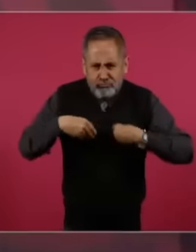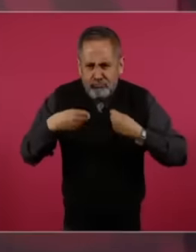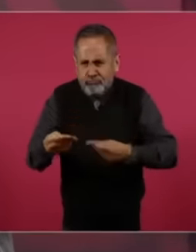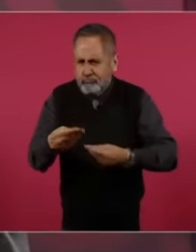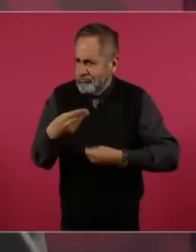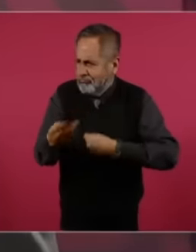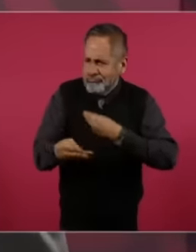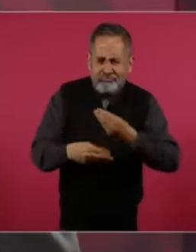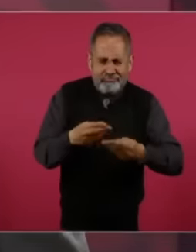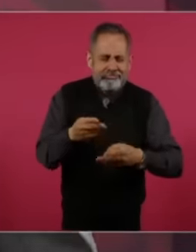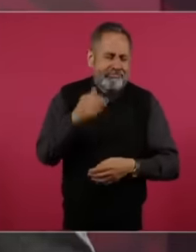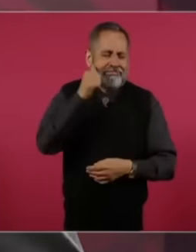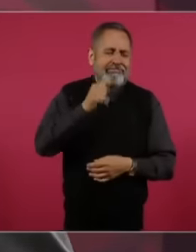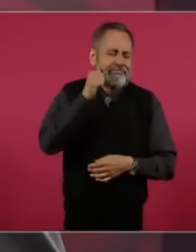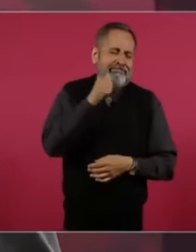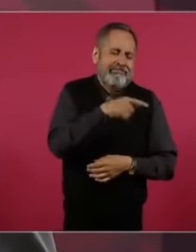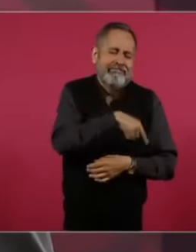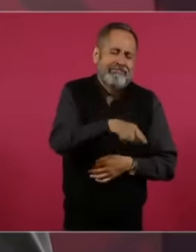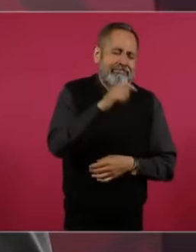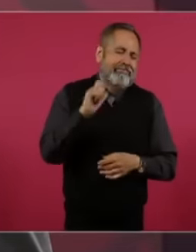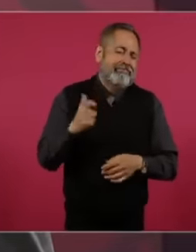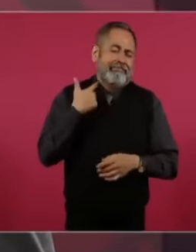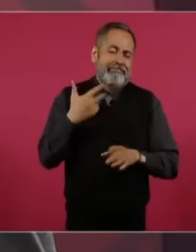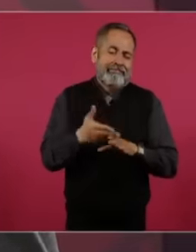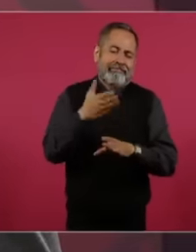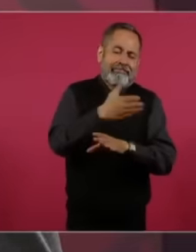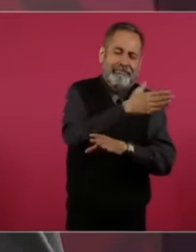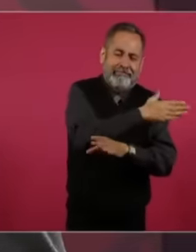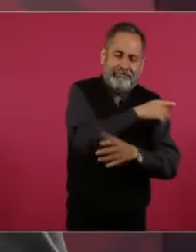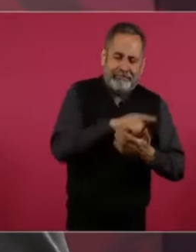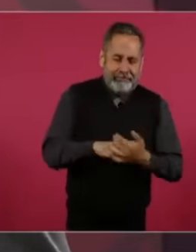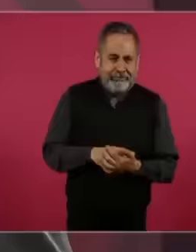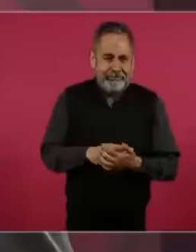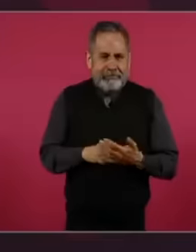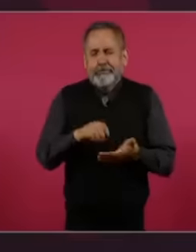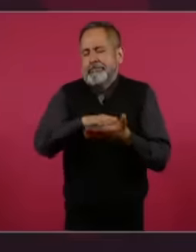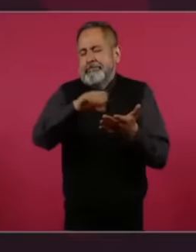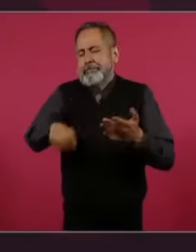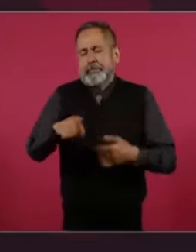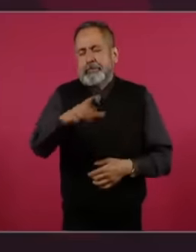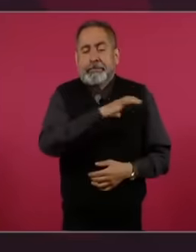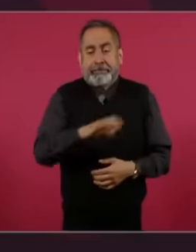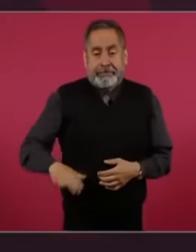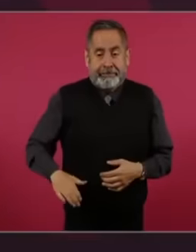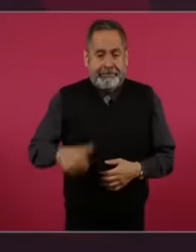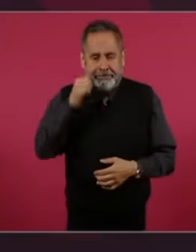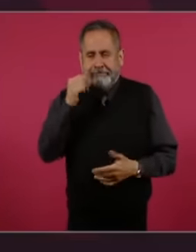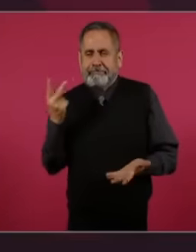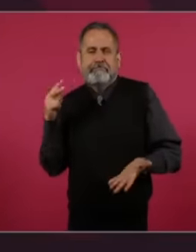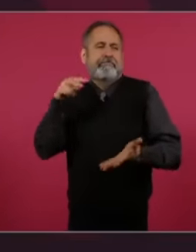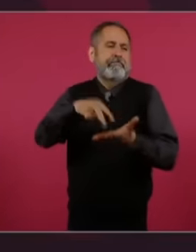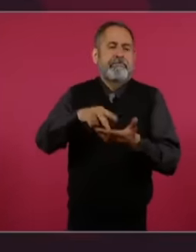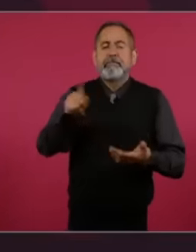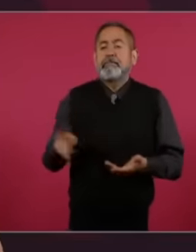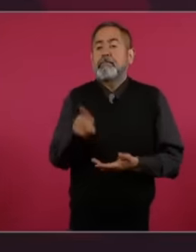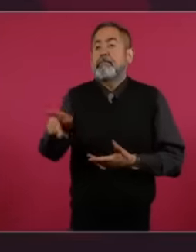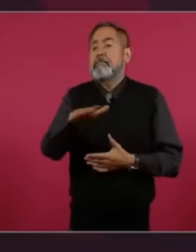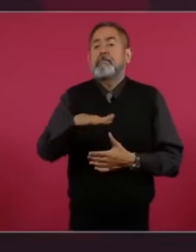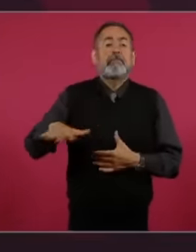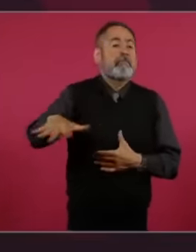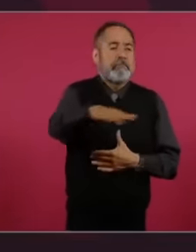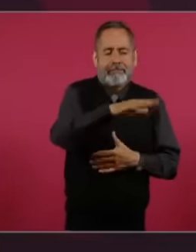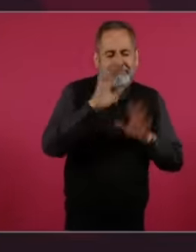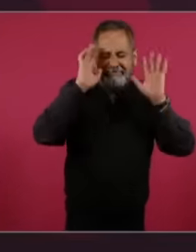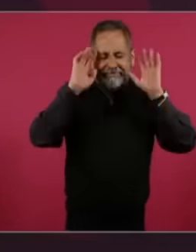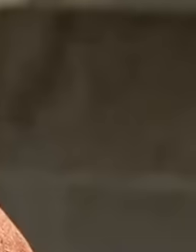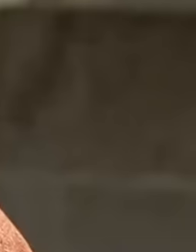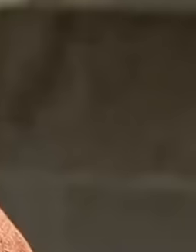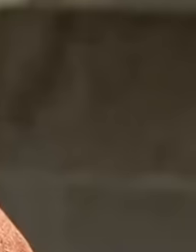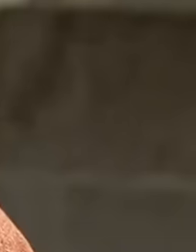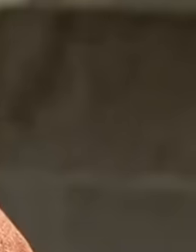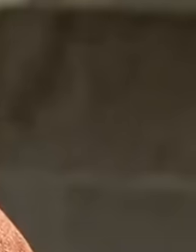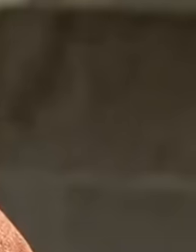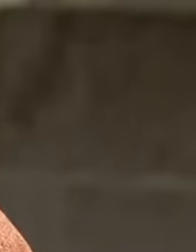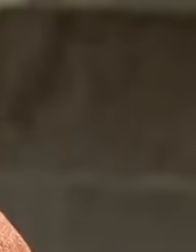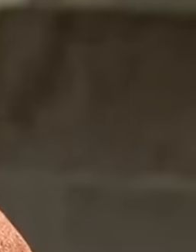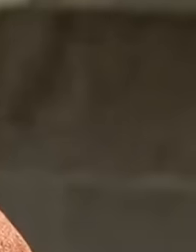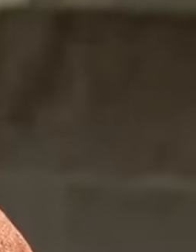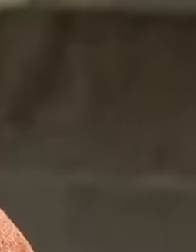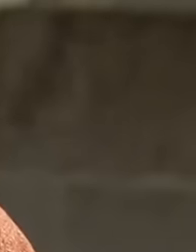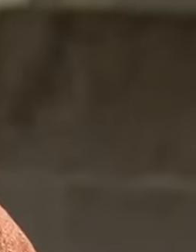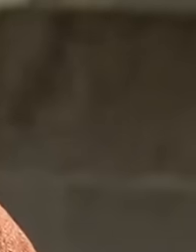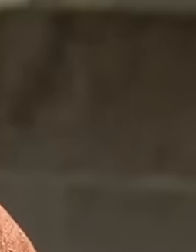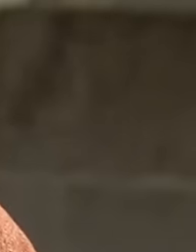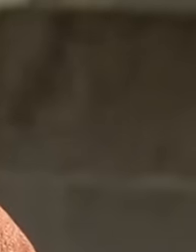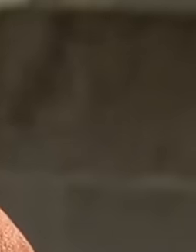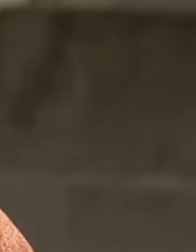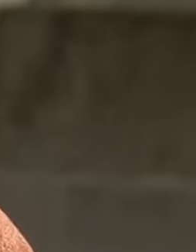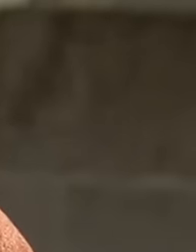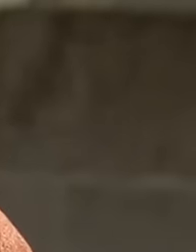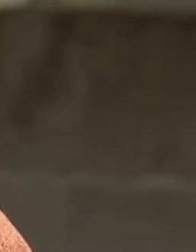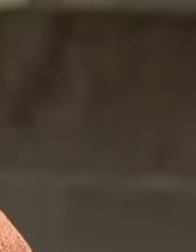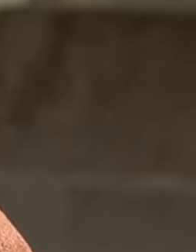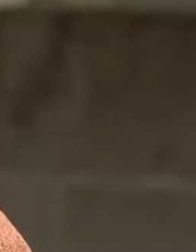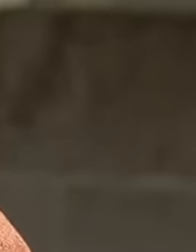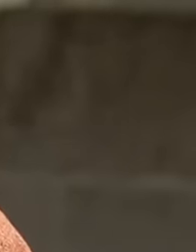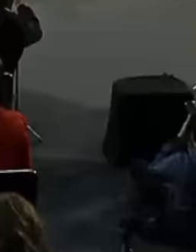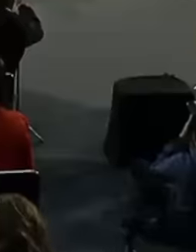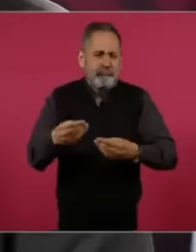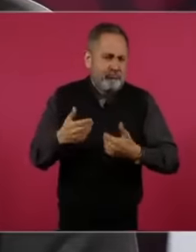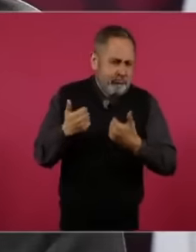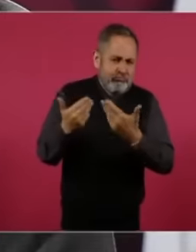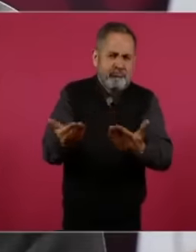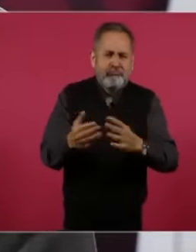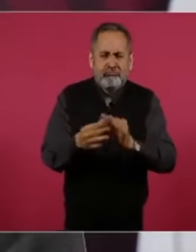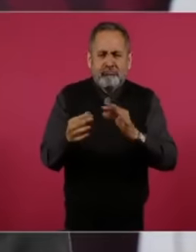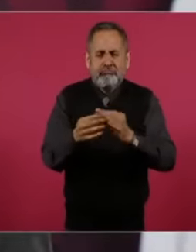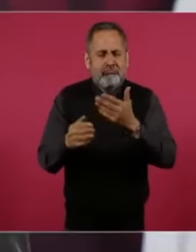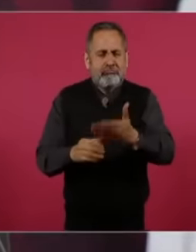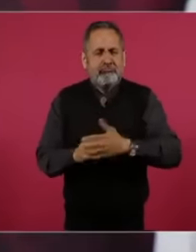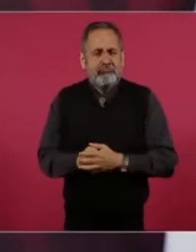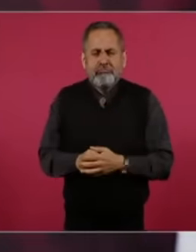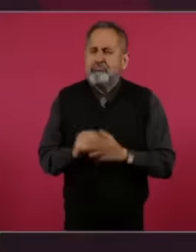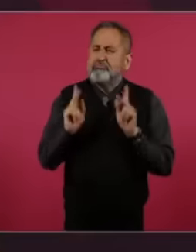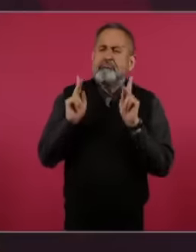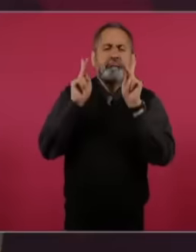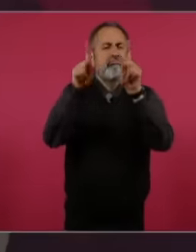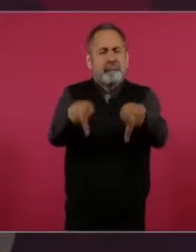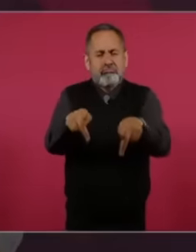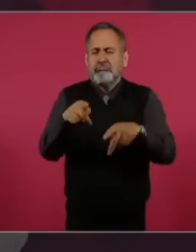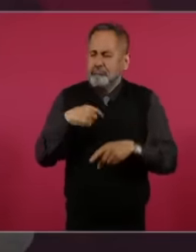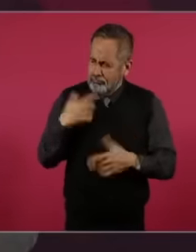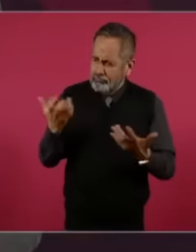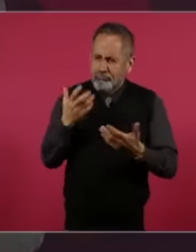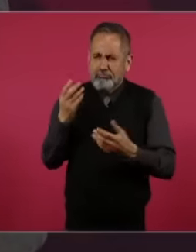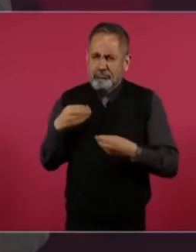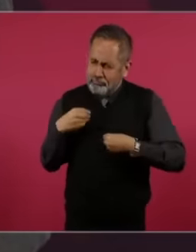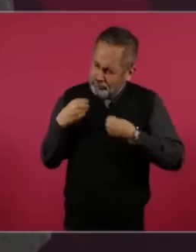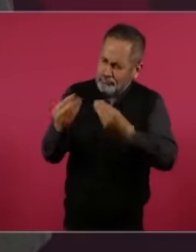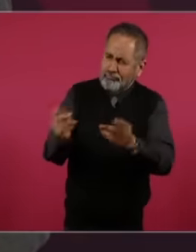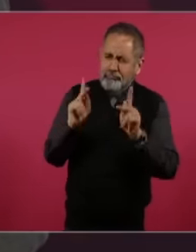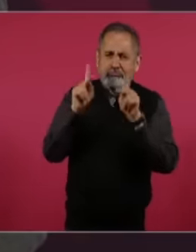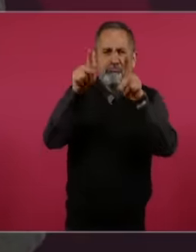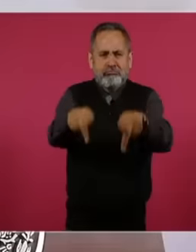A candidate would come to a town and say, I'm going to build a bridge for you, and